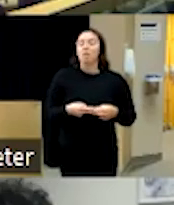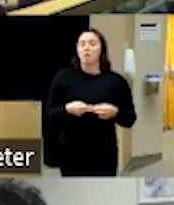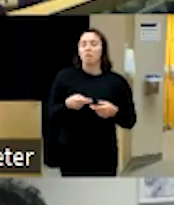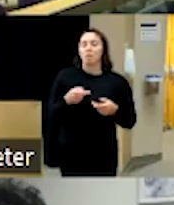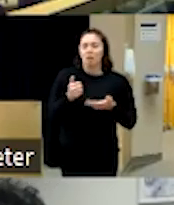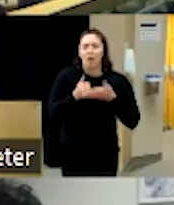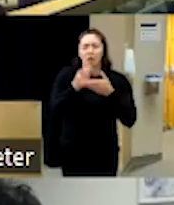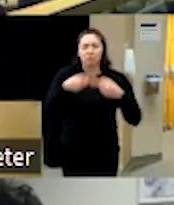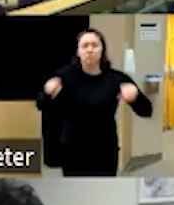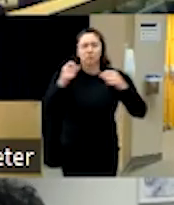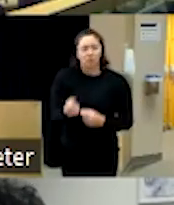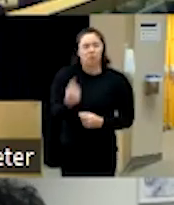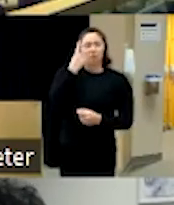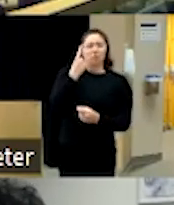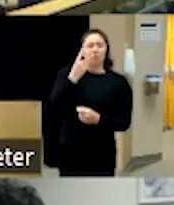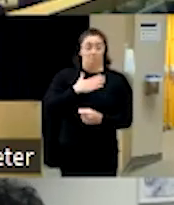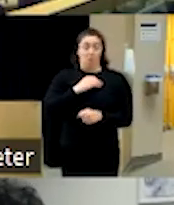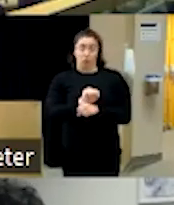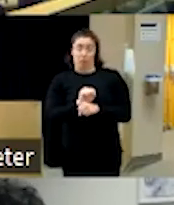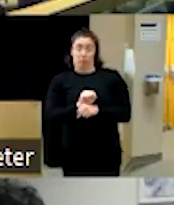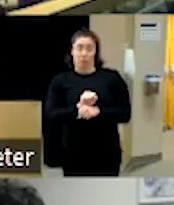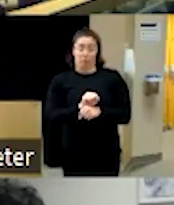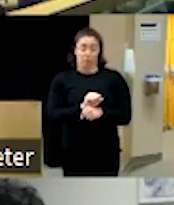what's what's my job or what's the job of the Physicians of course they do the pain